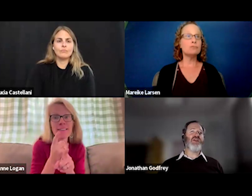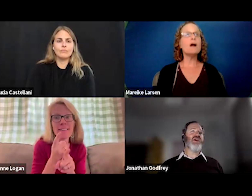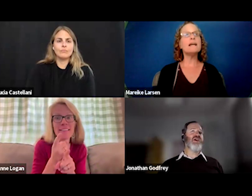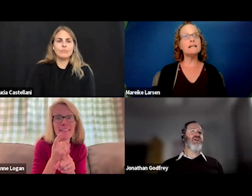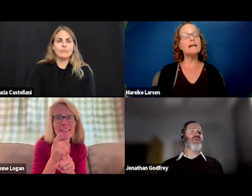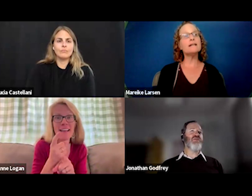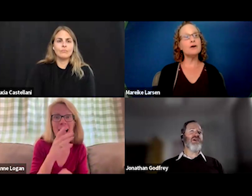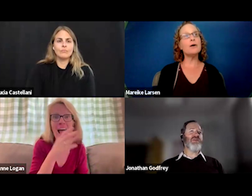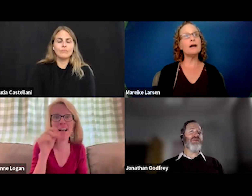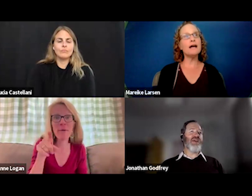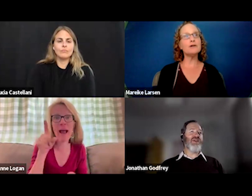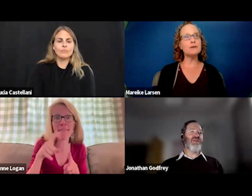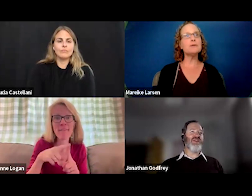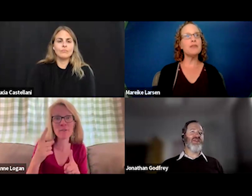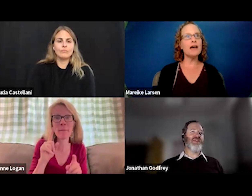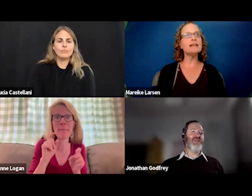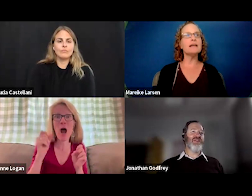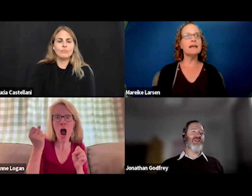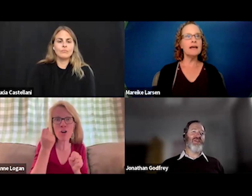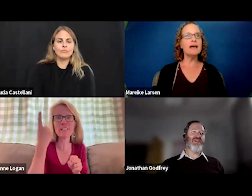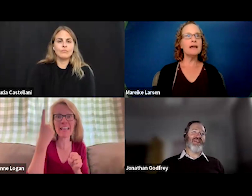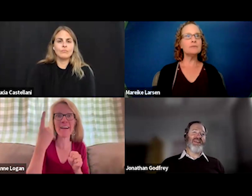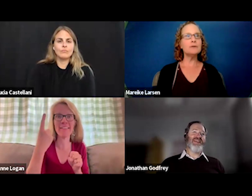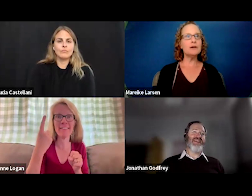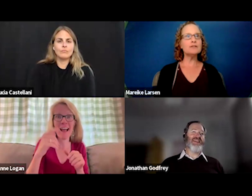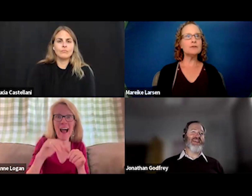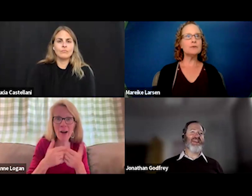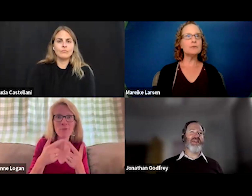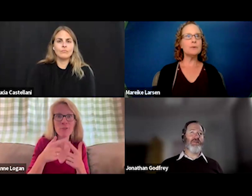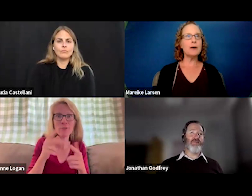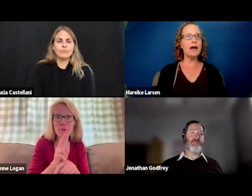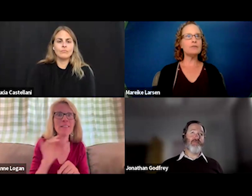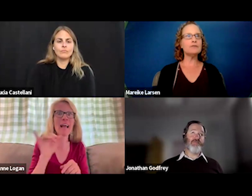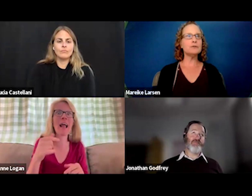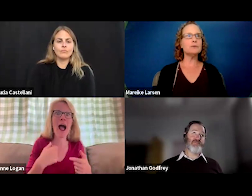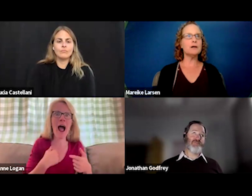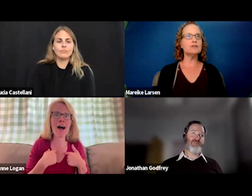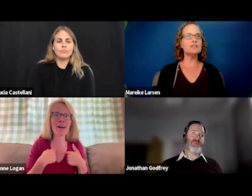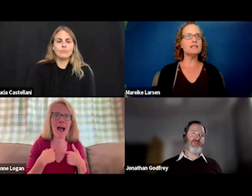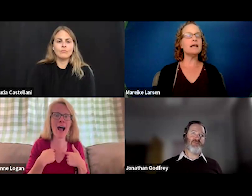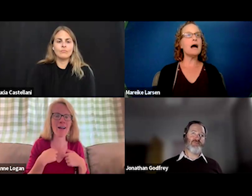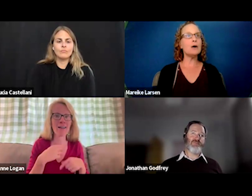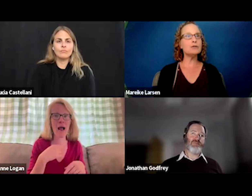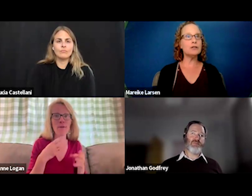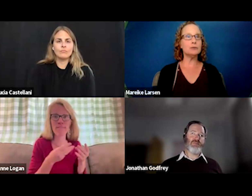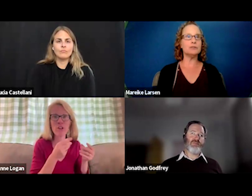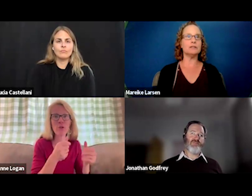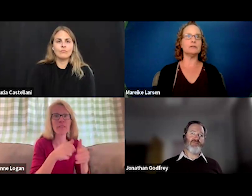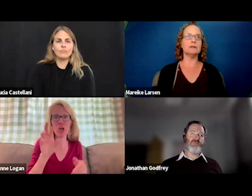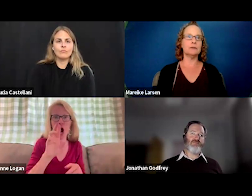Yeah, no, I agree with that. And we also have to understand how to use it